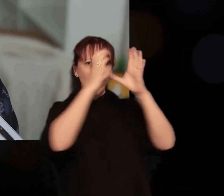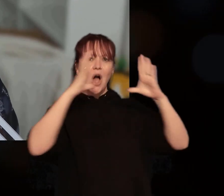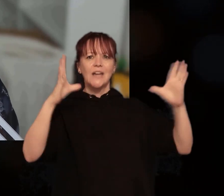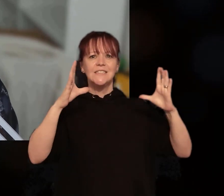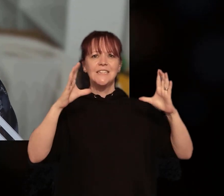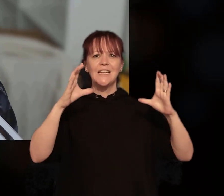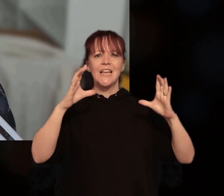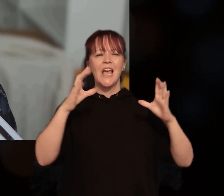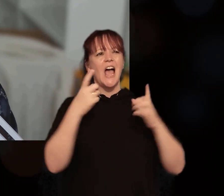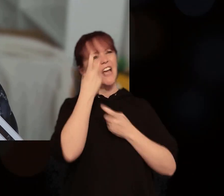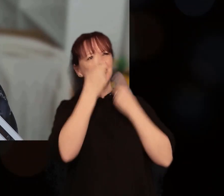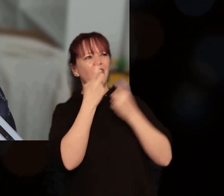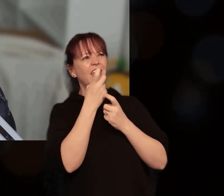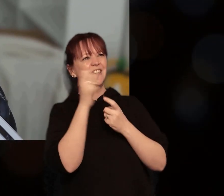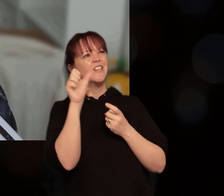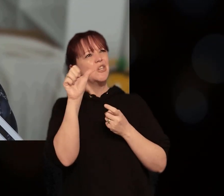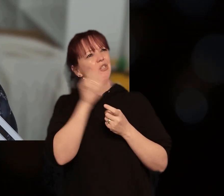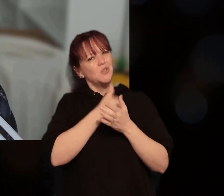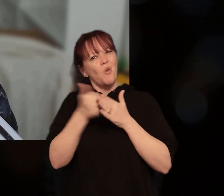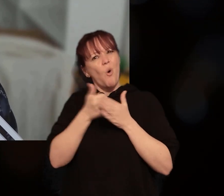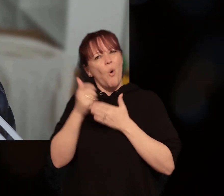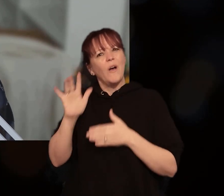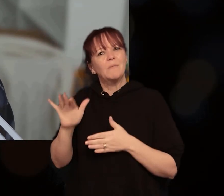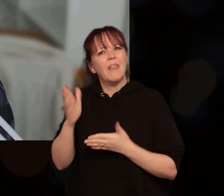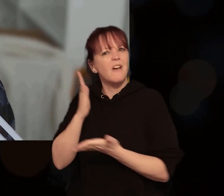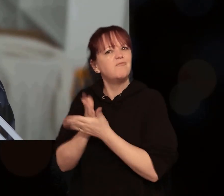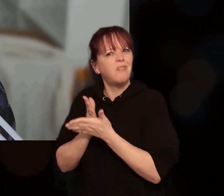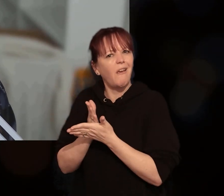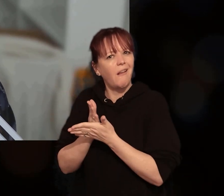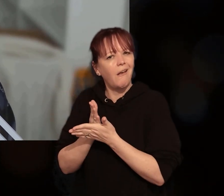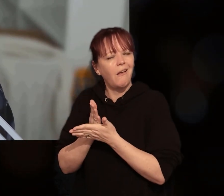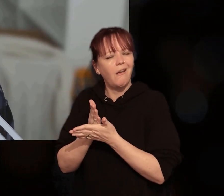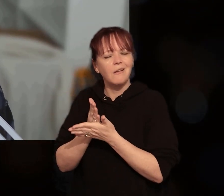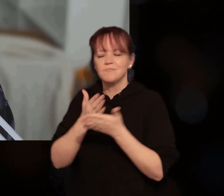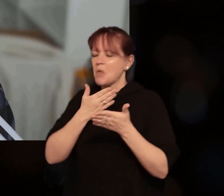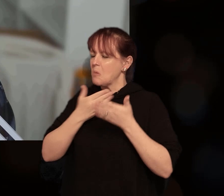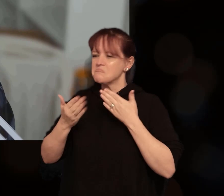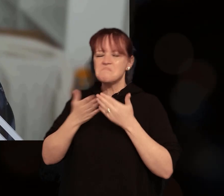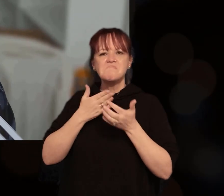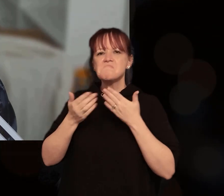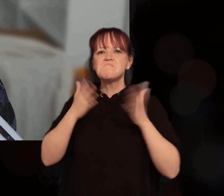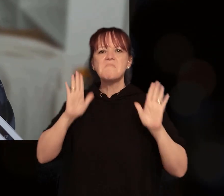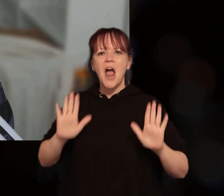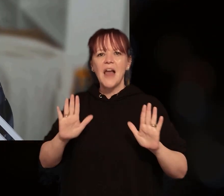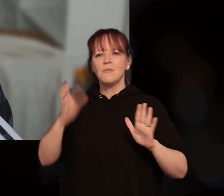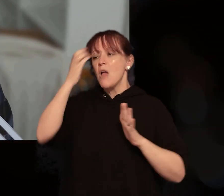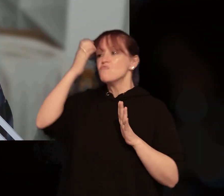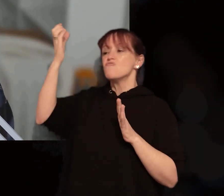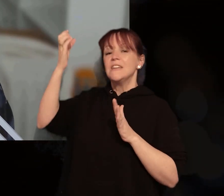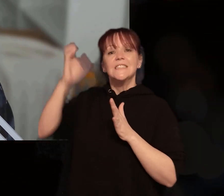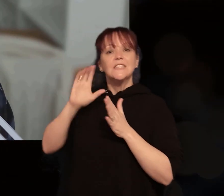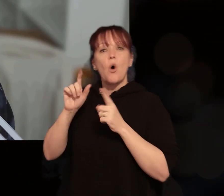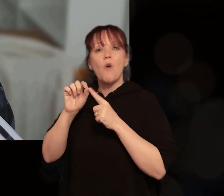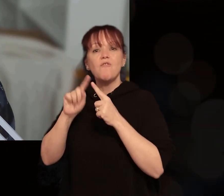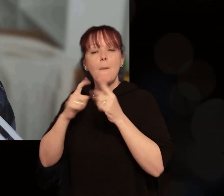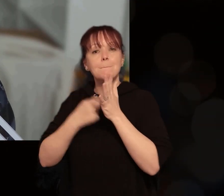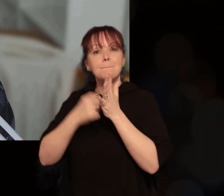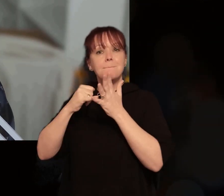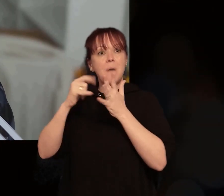and makes you think this should have always been there in the first place. And it's already spread beyond Prince of Persia, inspiring similar ideas and other games as well